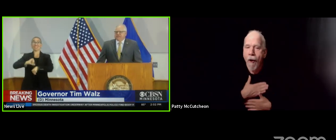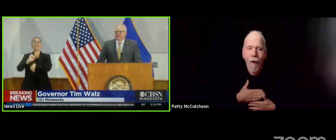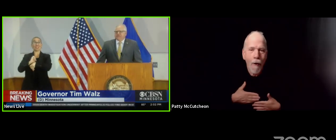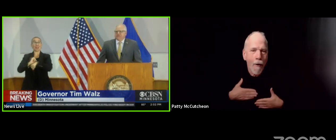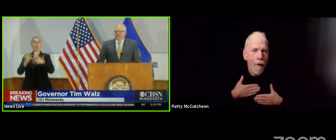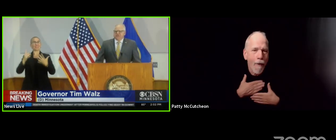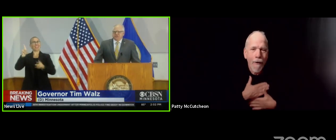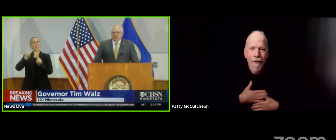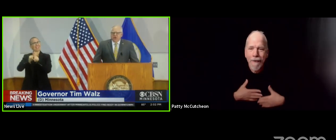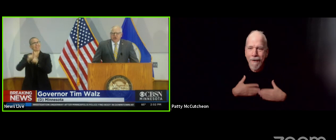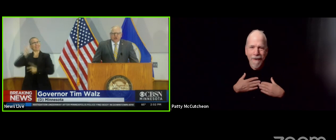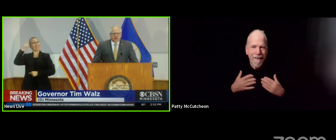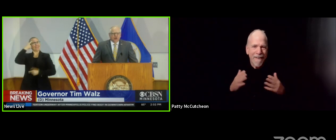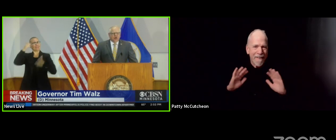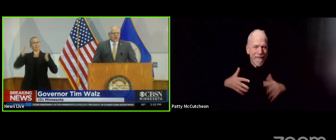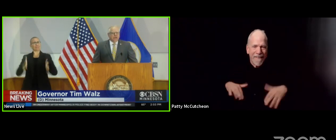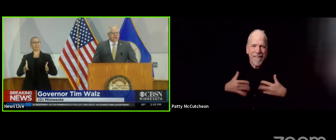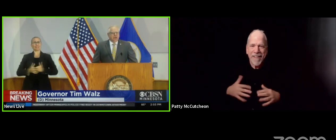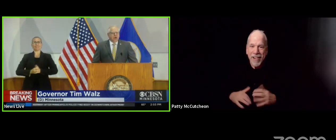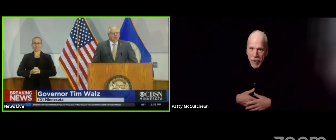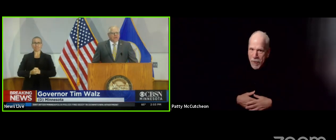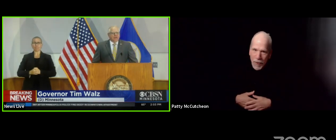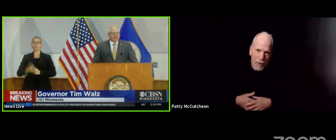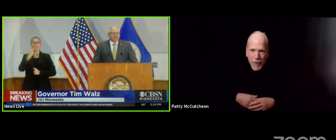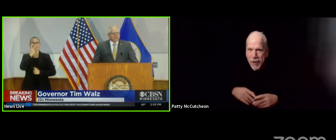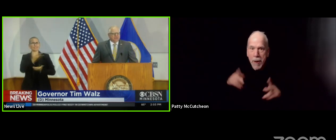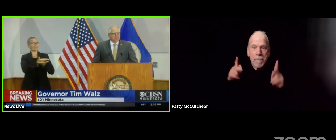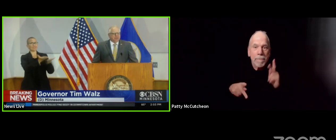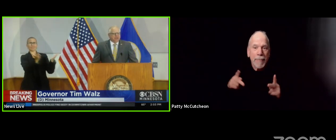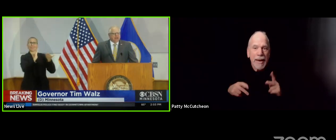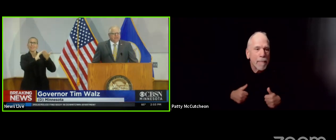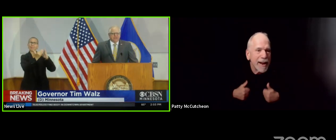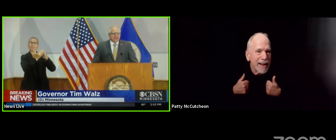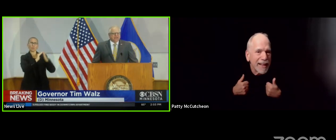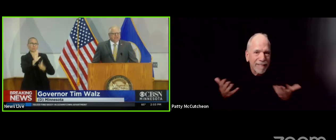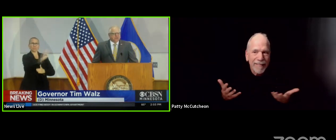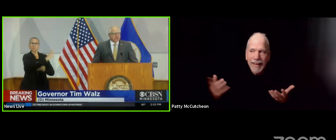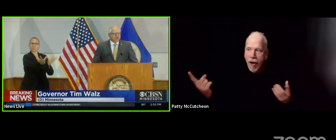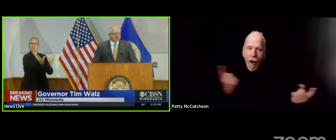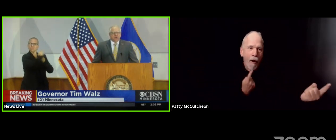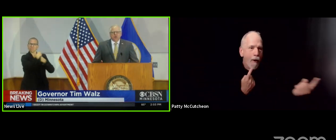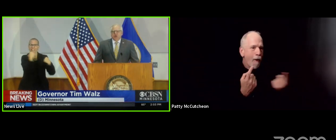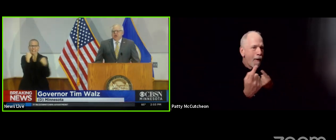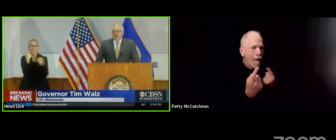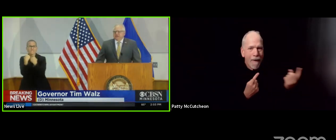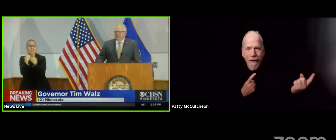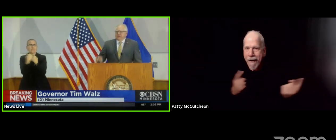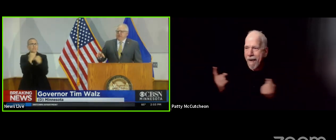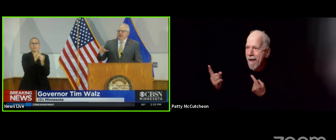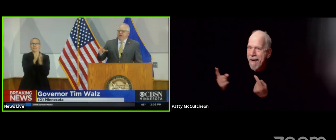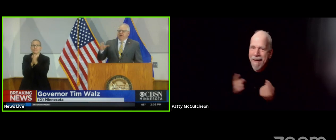OF CITIZENS TURN WHAT THEY BELIEVE IS SOMETHING AND IN THIS CASE IT'S CERTAINLY TRUE, SOMETHING THAT WOULD MAKE LIVES